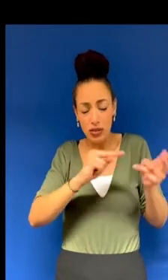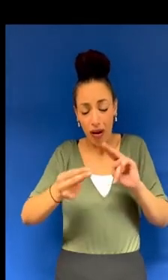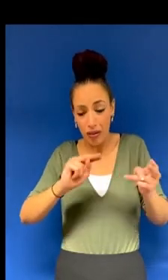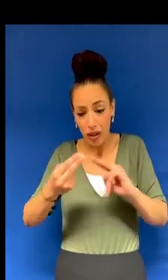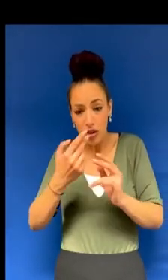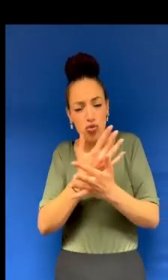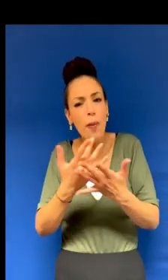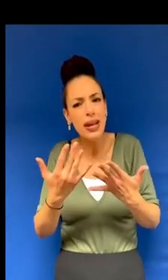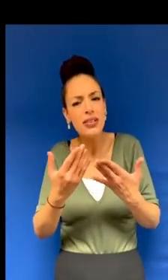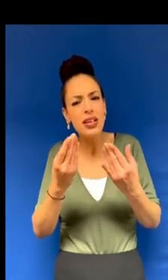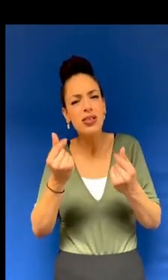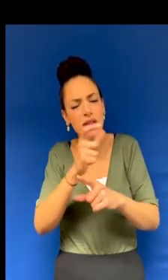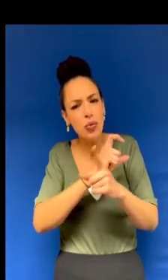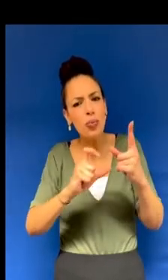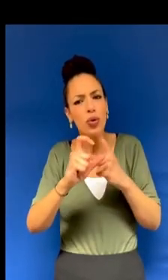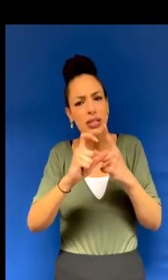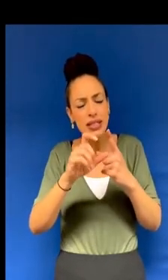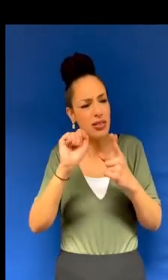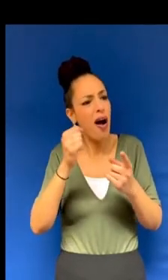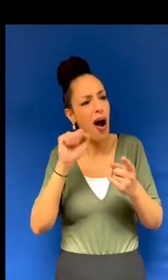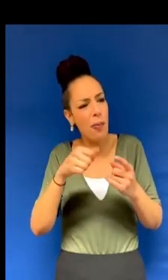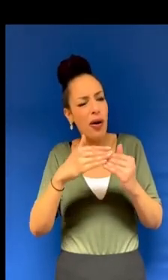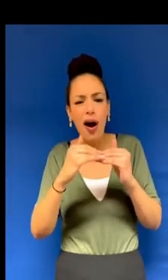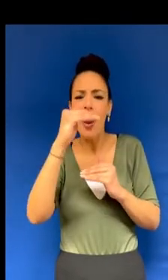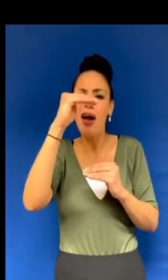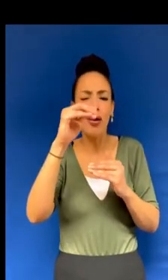bus drivers were picking people up from hospital you know, and we've seen cases where they've gone